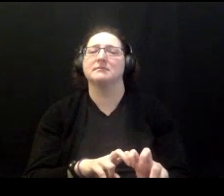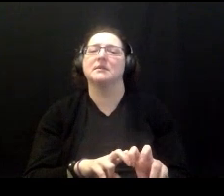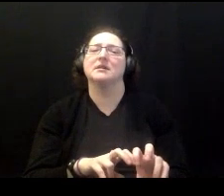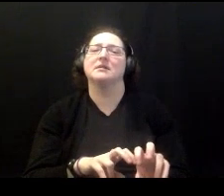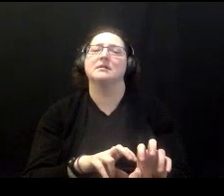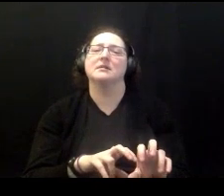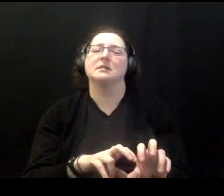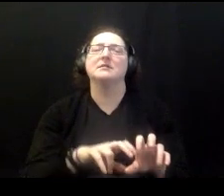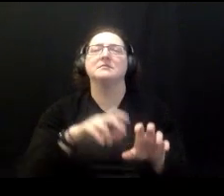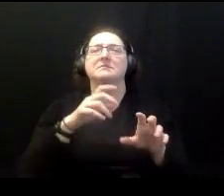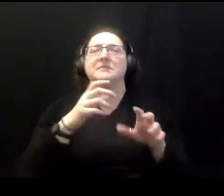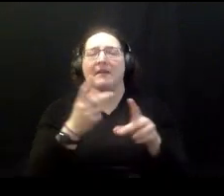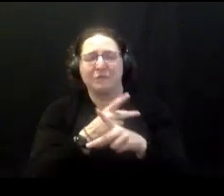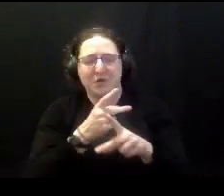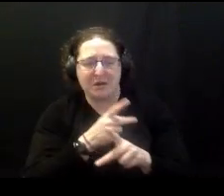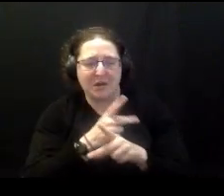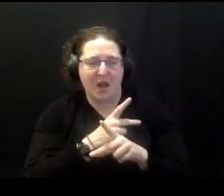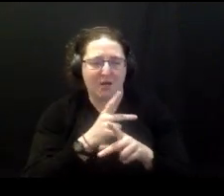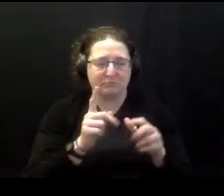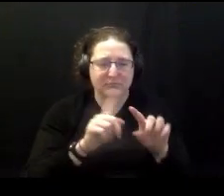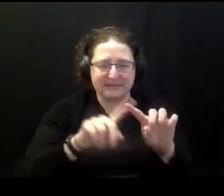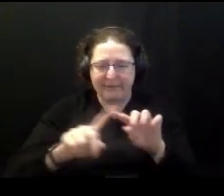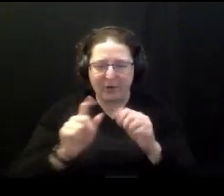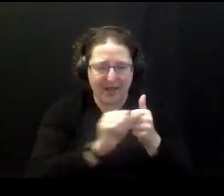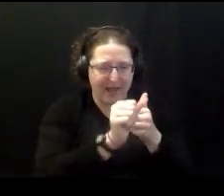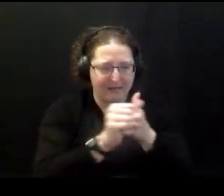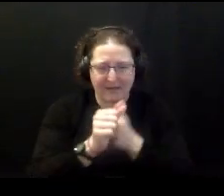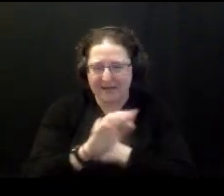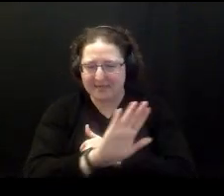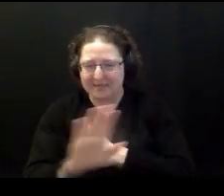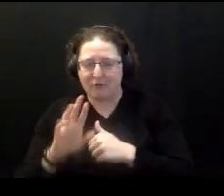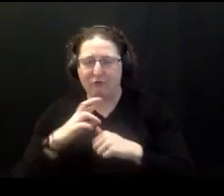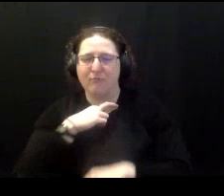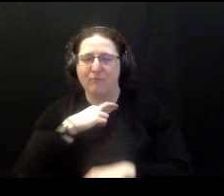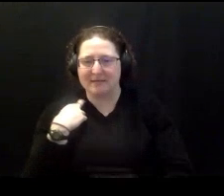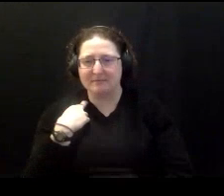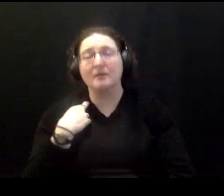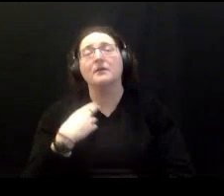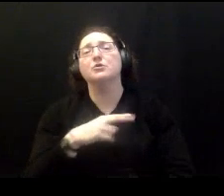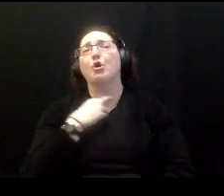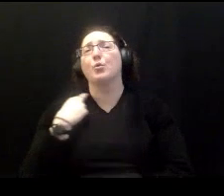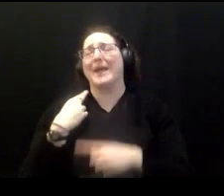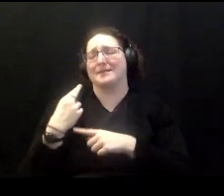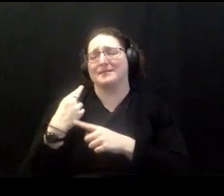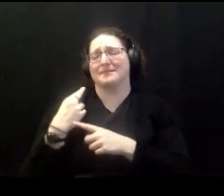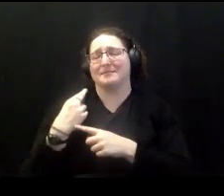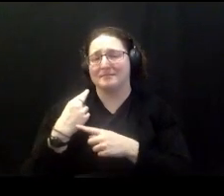posed by various threats and hazards. Risk can generally be understood as the possibility of